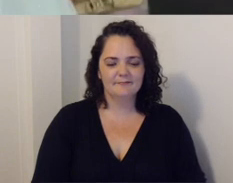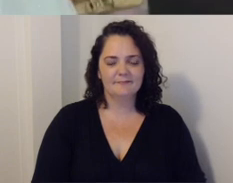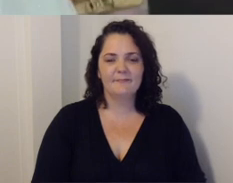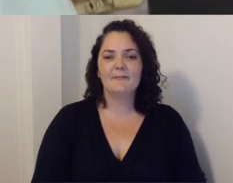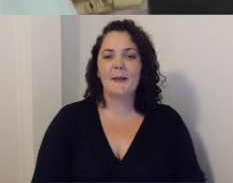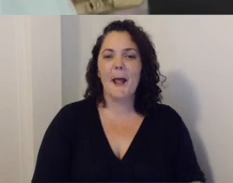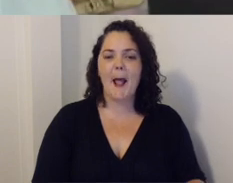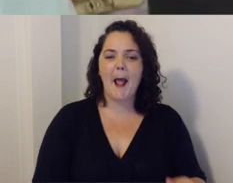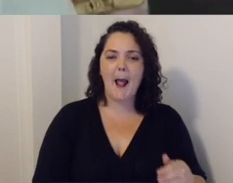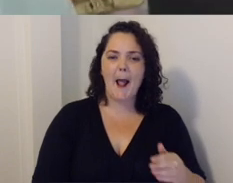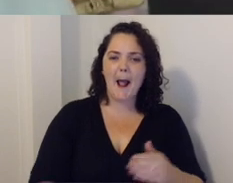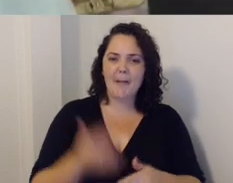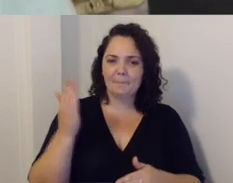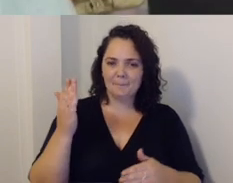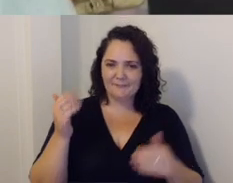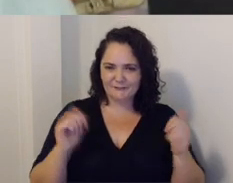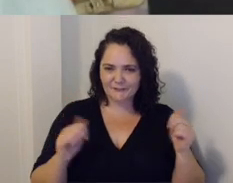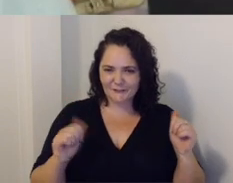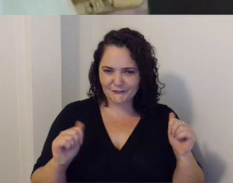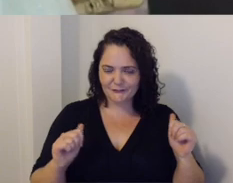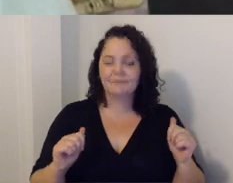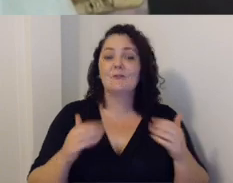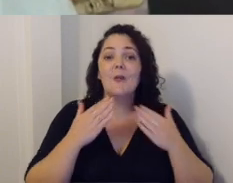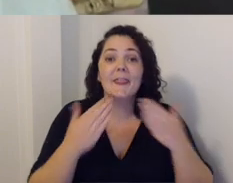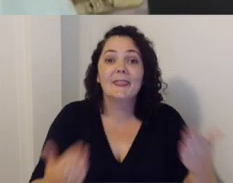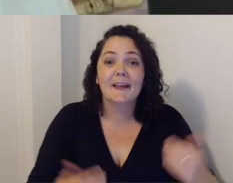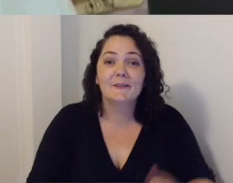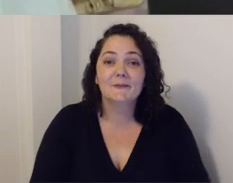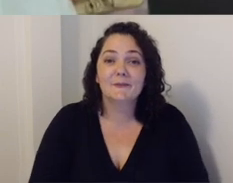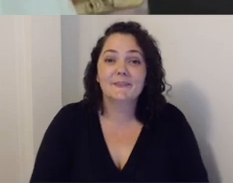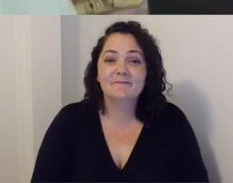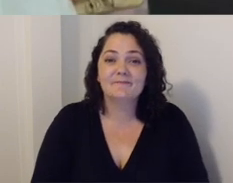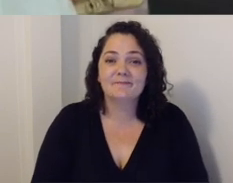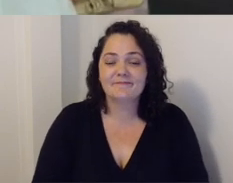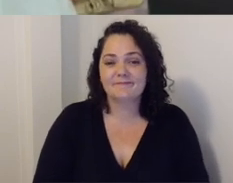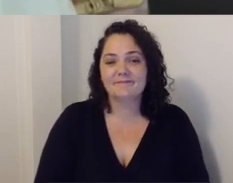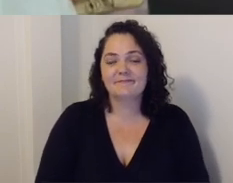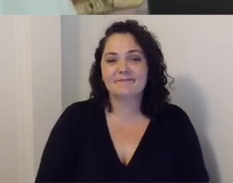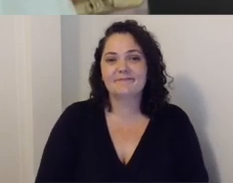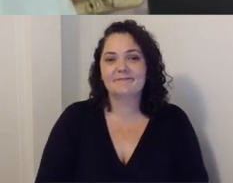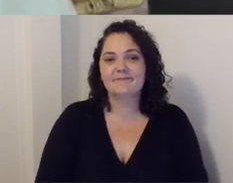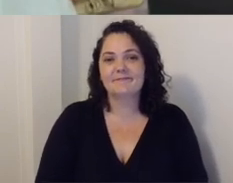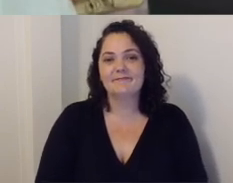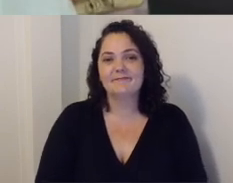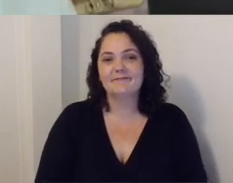and we're out alright thanks very much y'all okay now um let's pop back uh